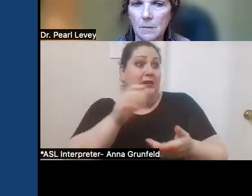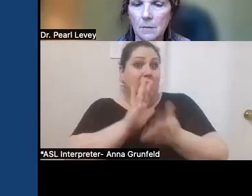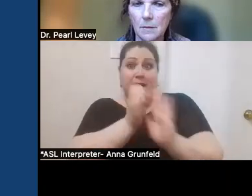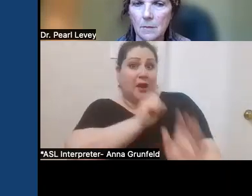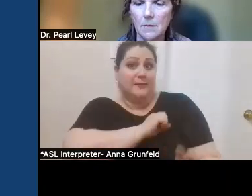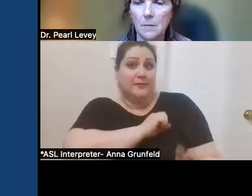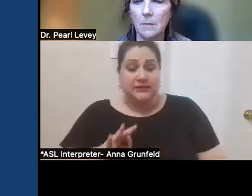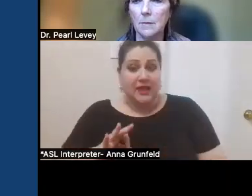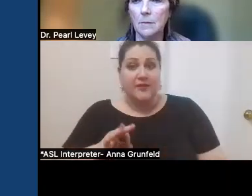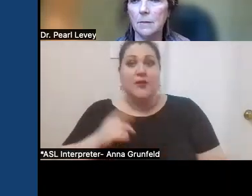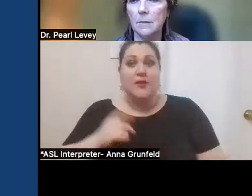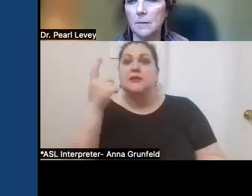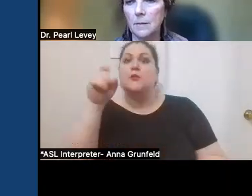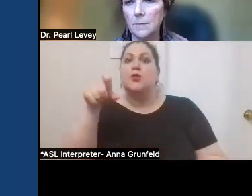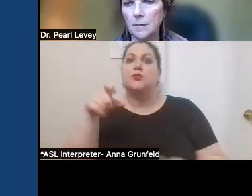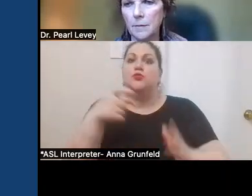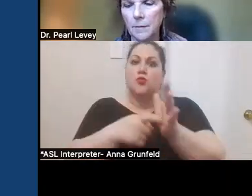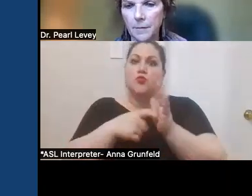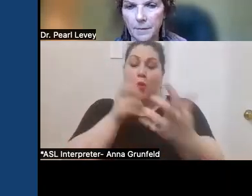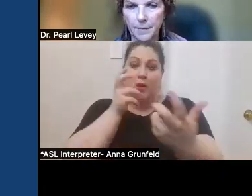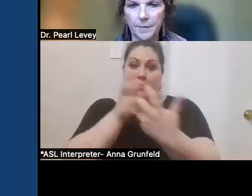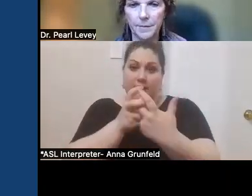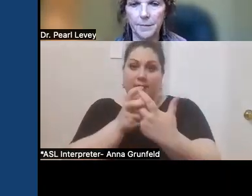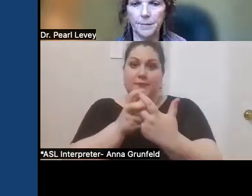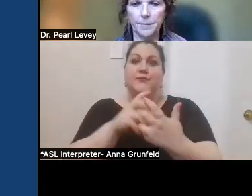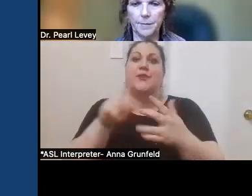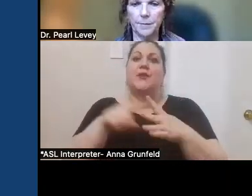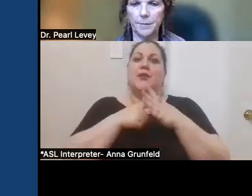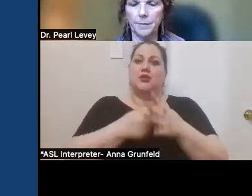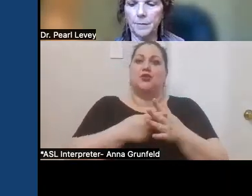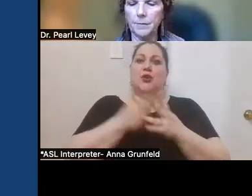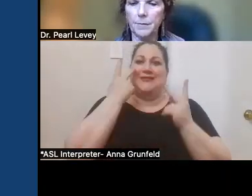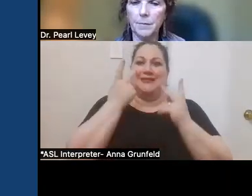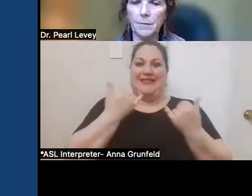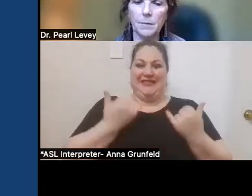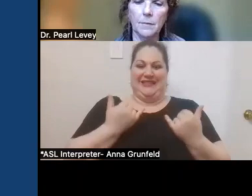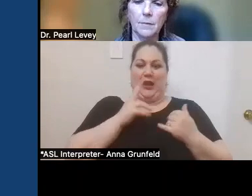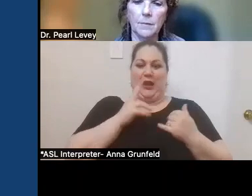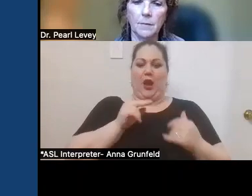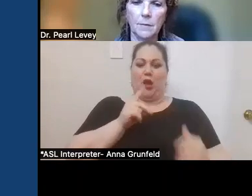And so, as we're starting to see that trickle at the undergrad level, we don't have a lot